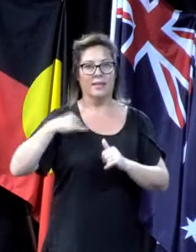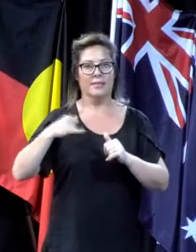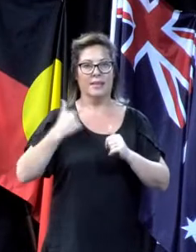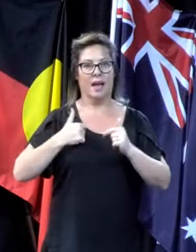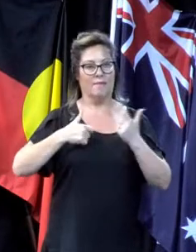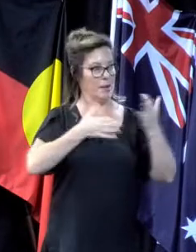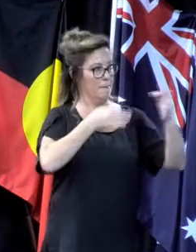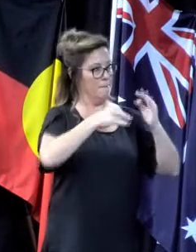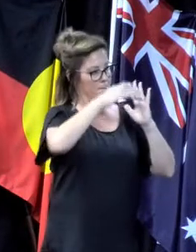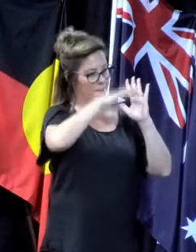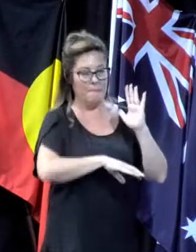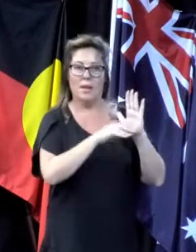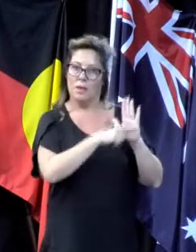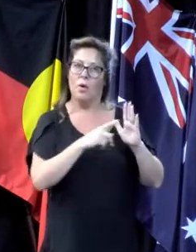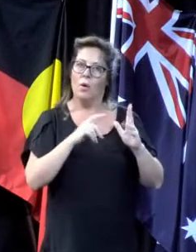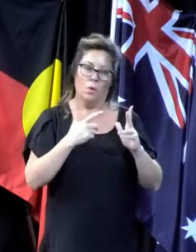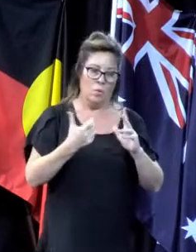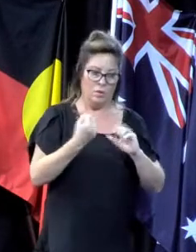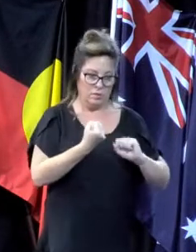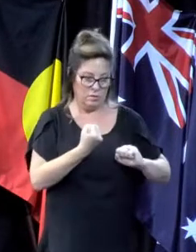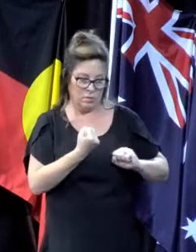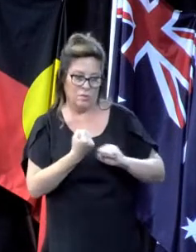The extra teaching staff would assist with building the capability